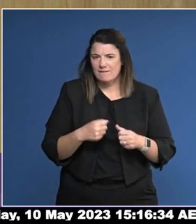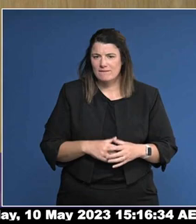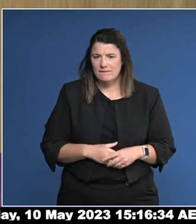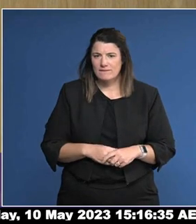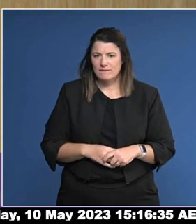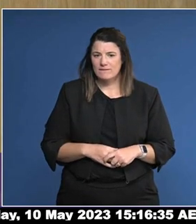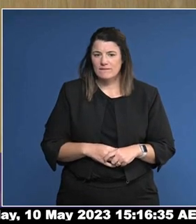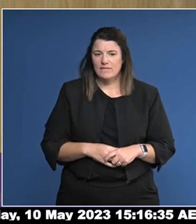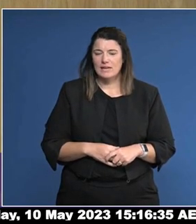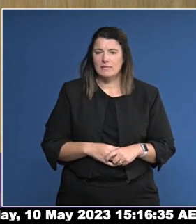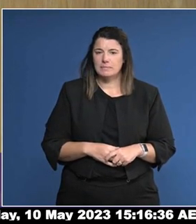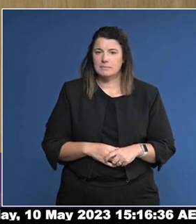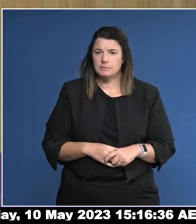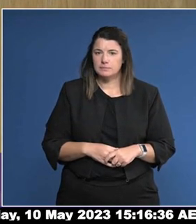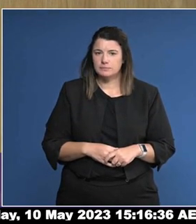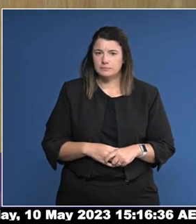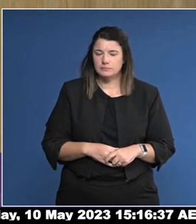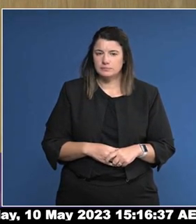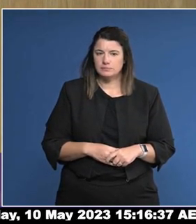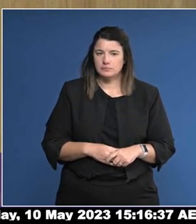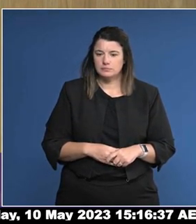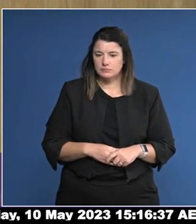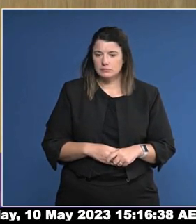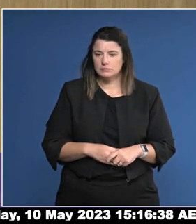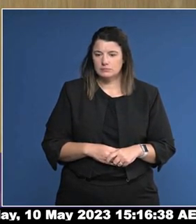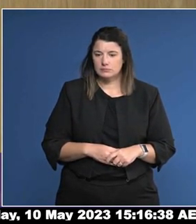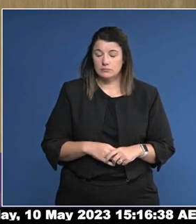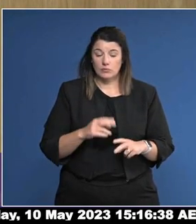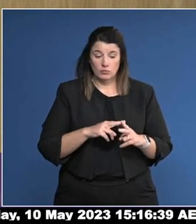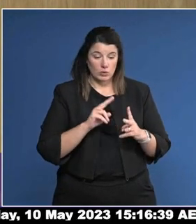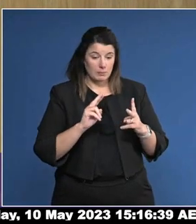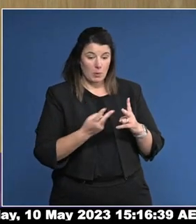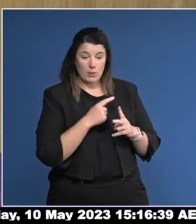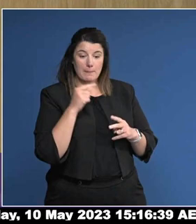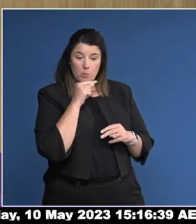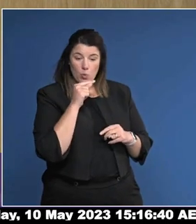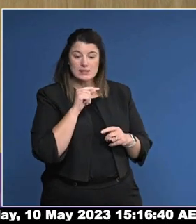relation to these young boys' care would have been flagged through the SCAN process.